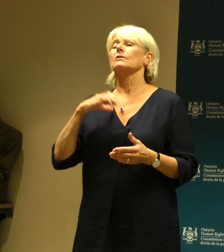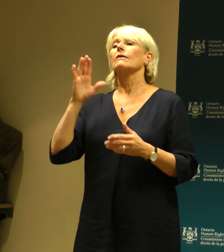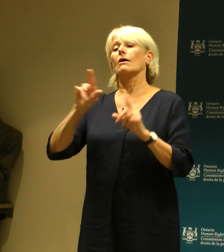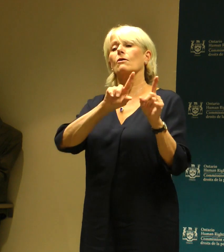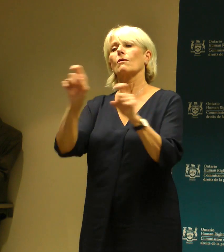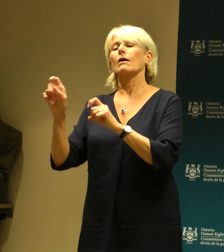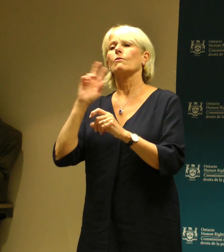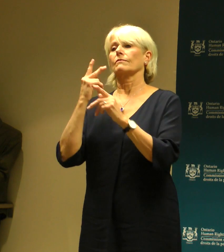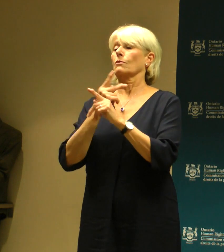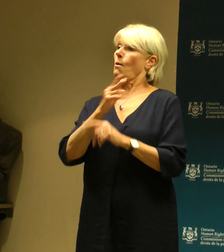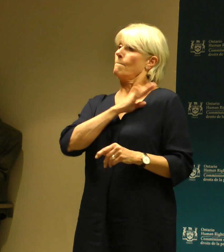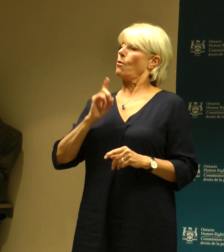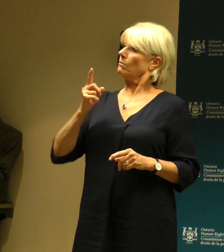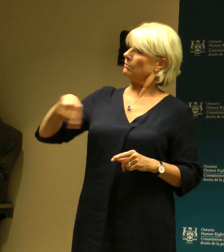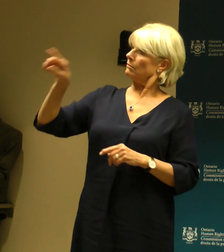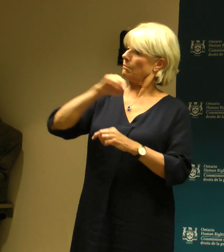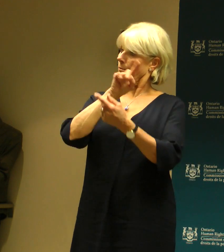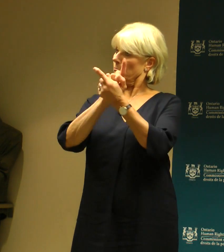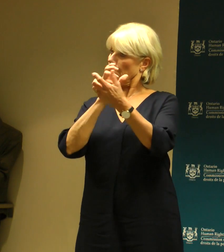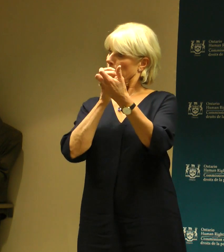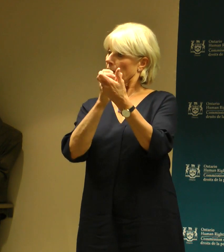assess whether boards are meeting these expectations.